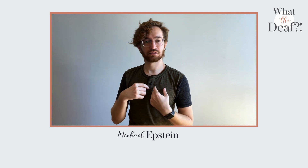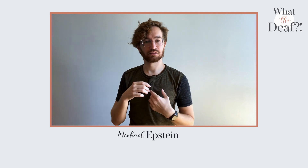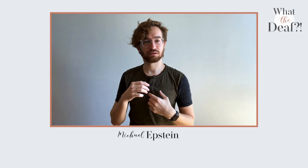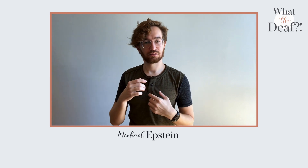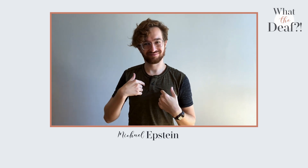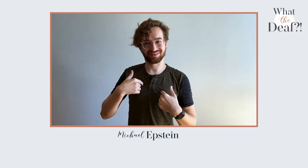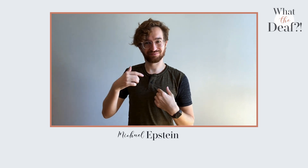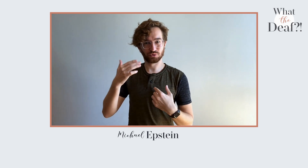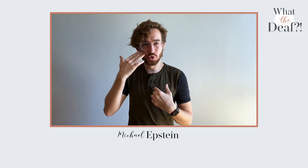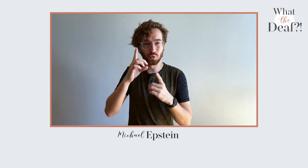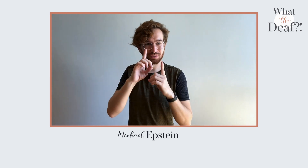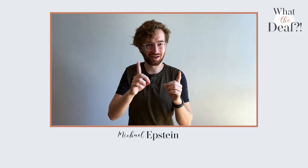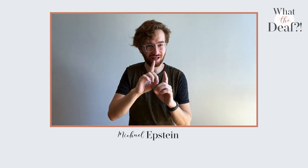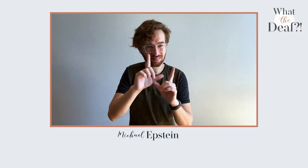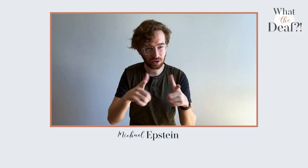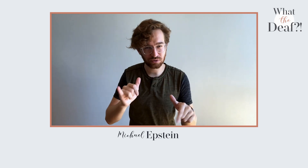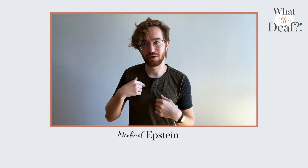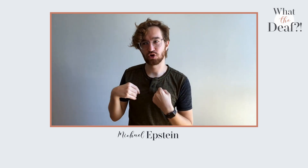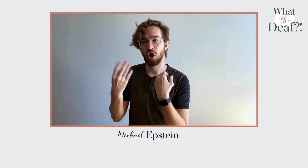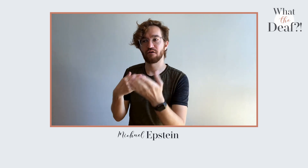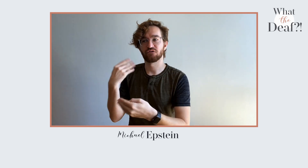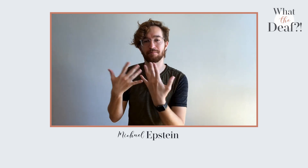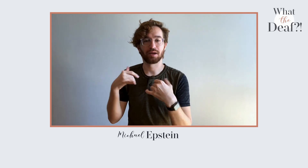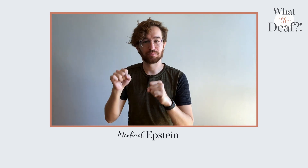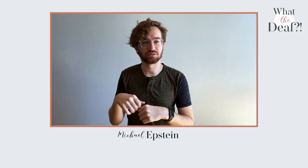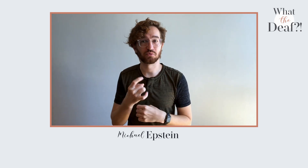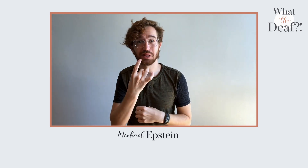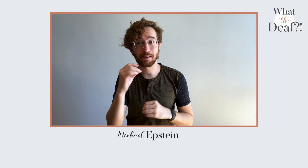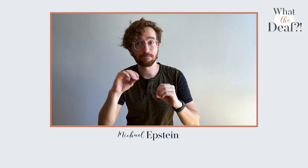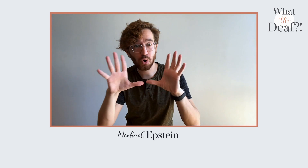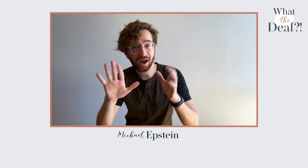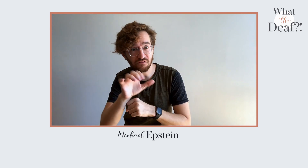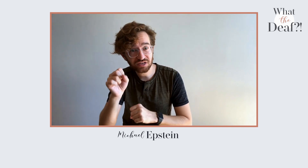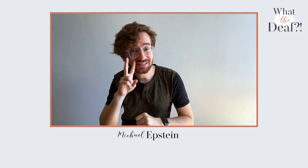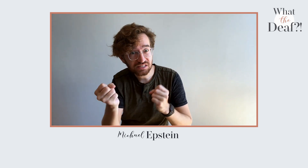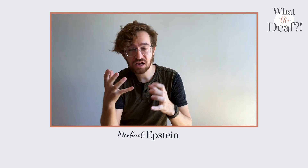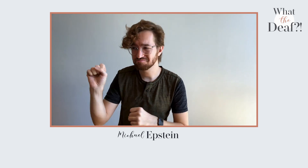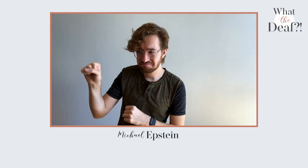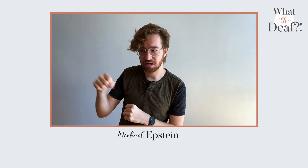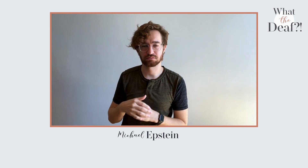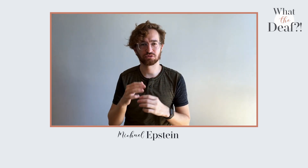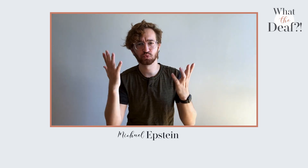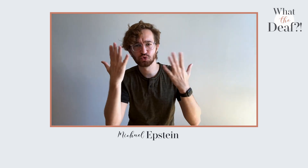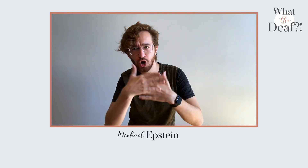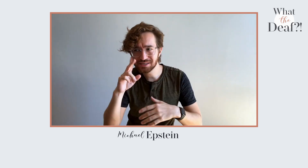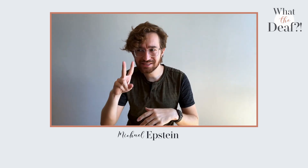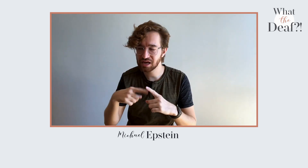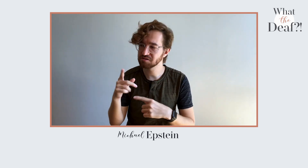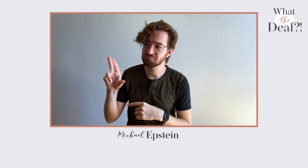because I know the design world and sign language to check and make sure things were accessible. Things like is the lighting bright enough?